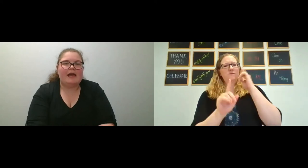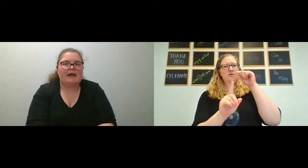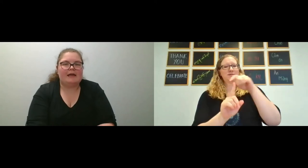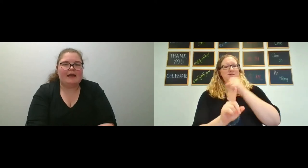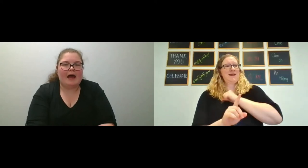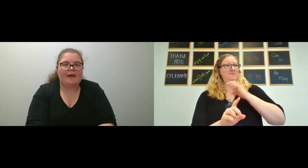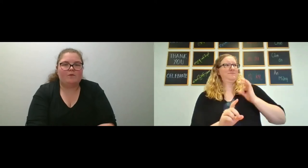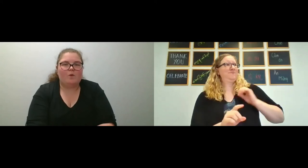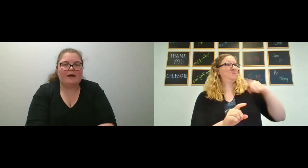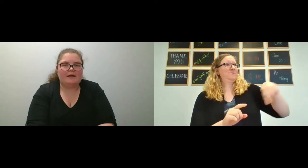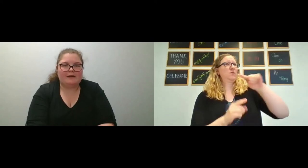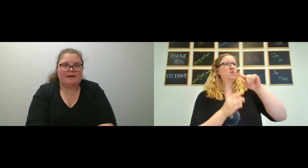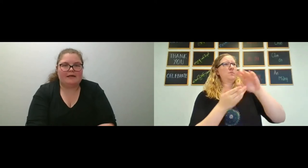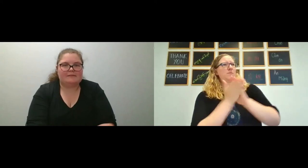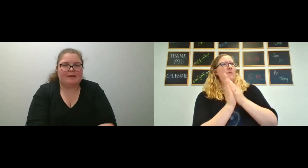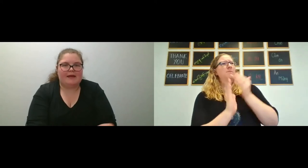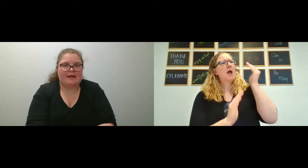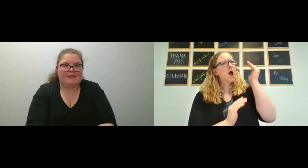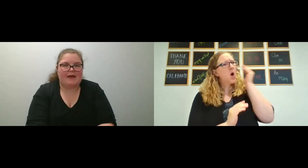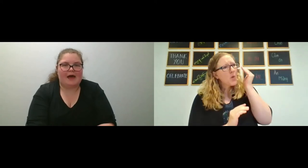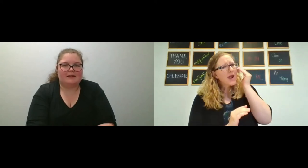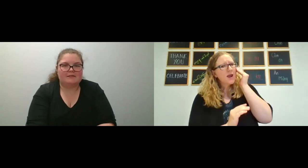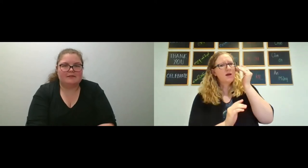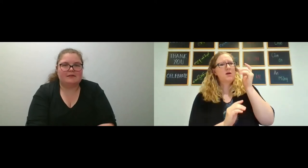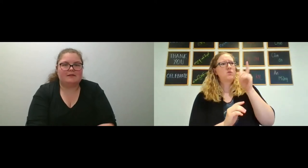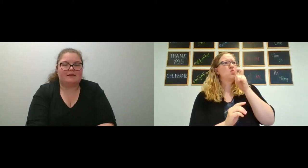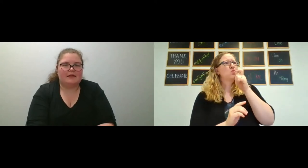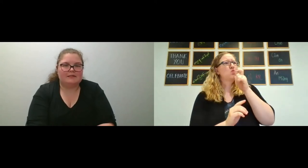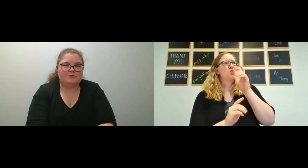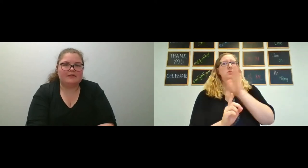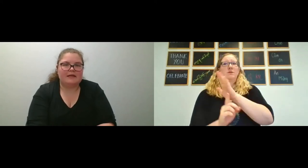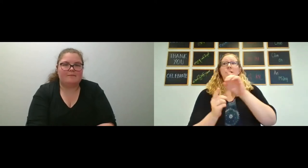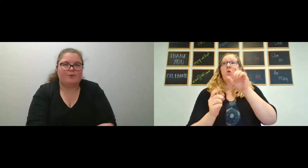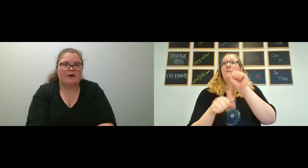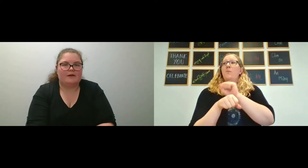And I want to explain that it's really important